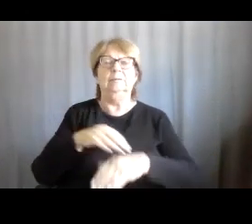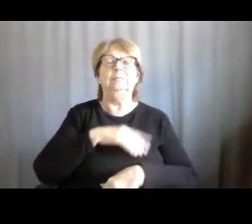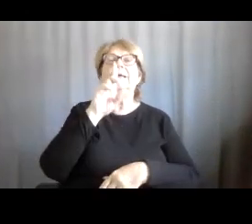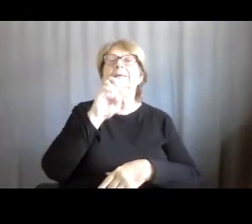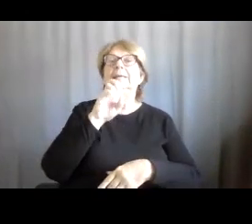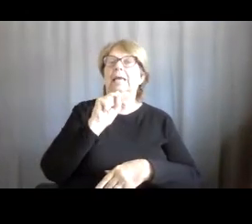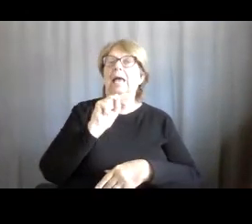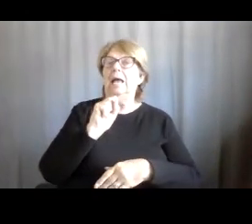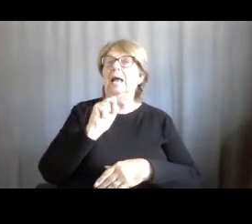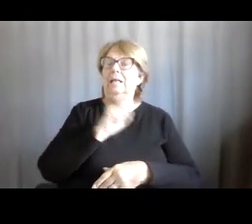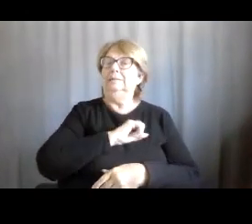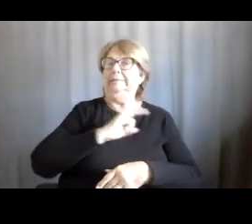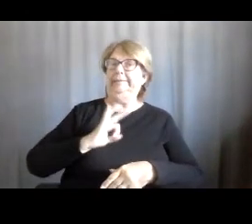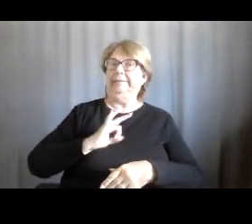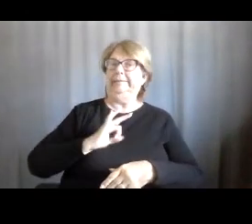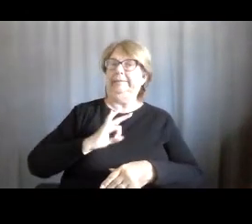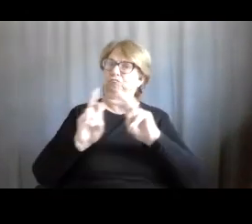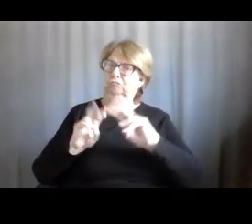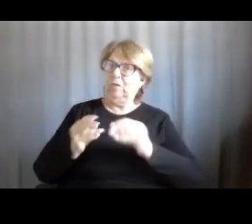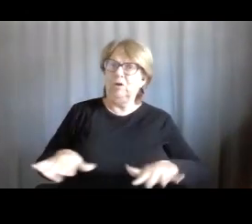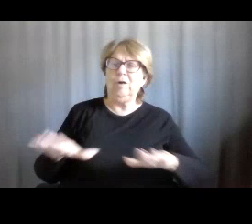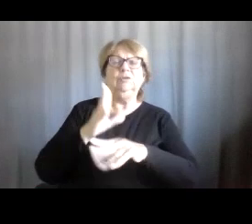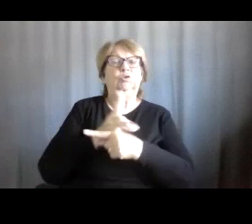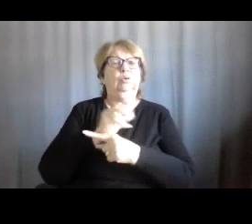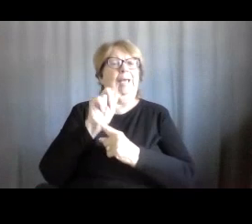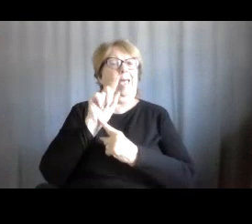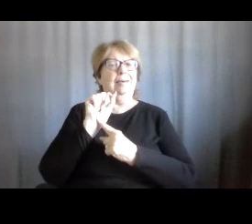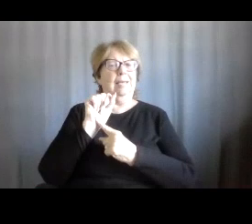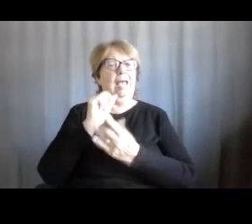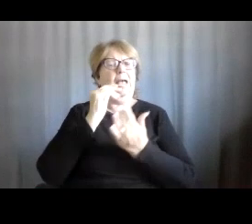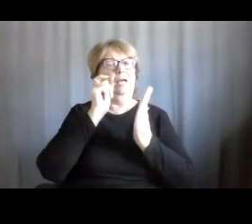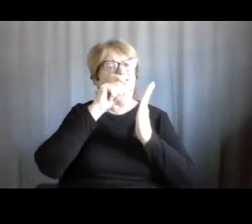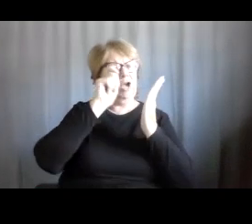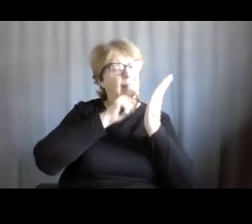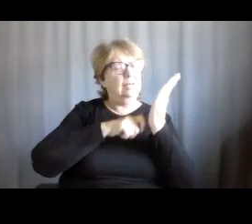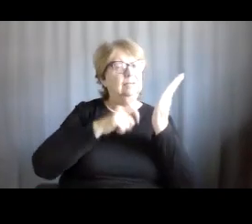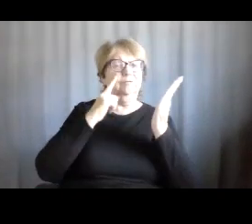the grounds using the ADA checklist for existing facility. [Roby Poche (DES)] This checklist helped us